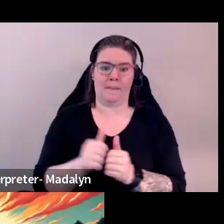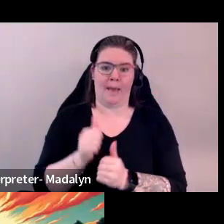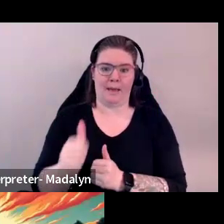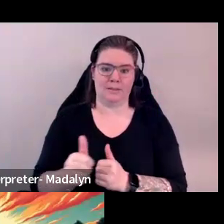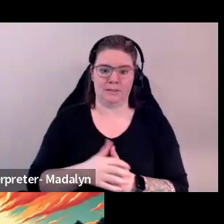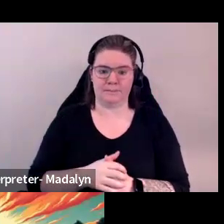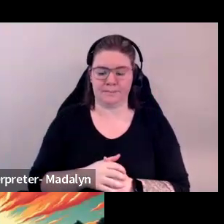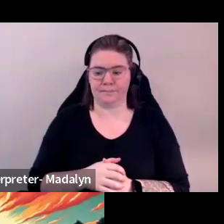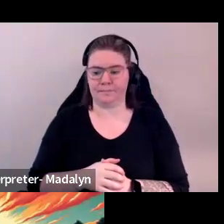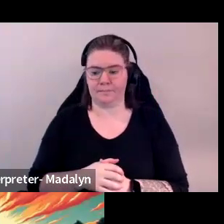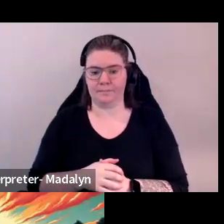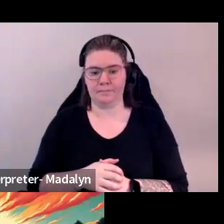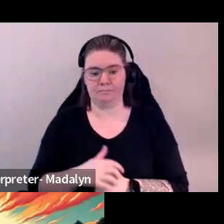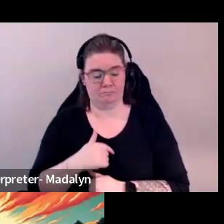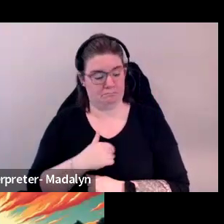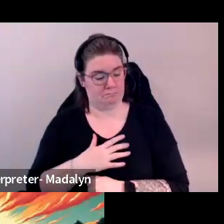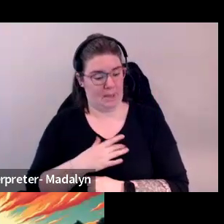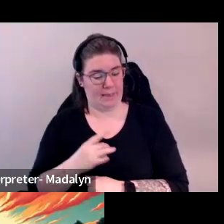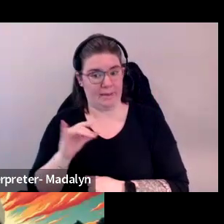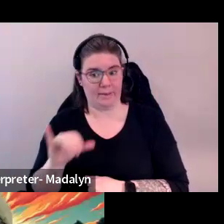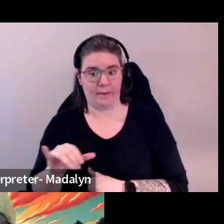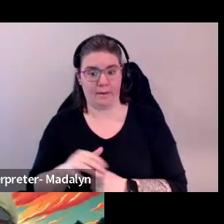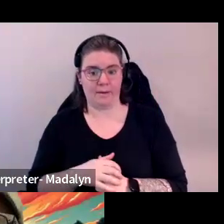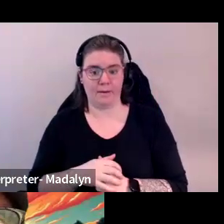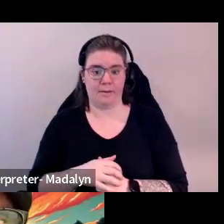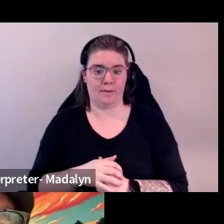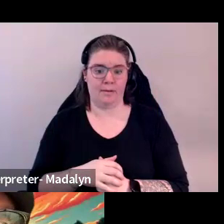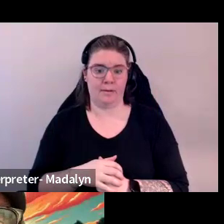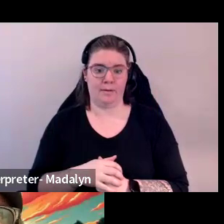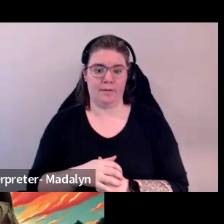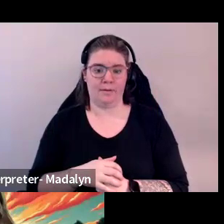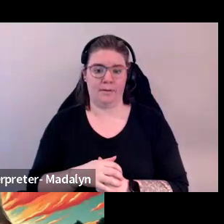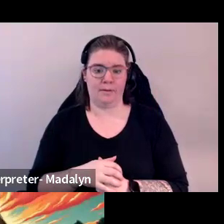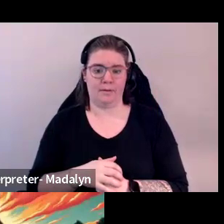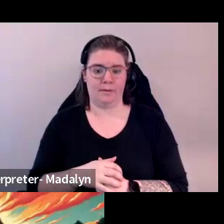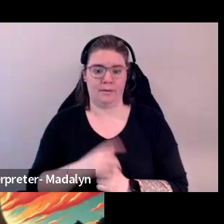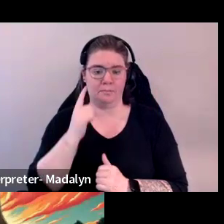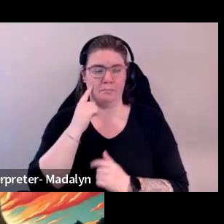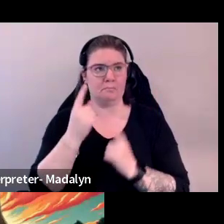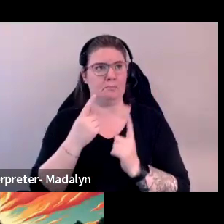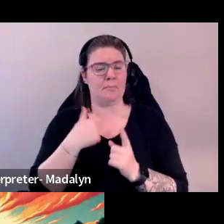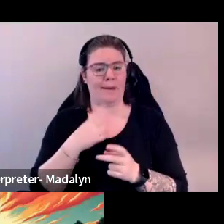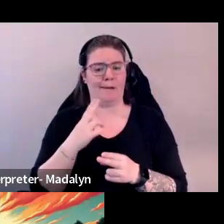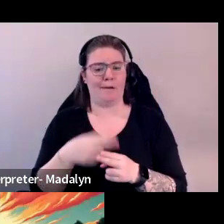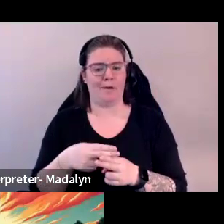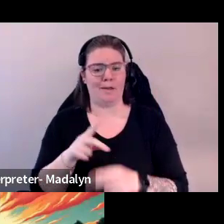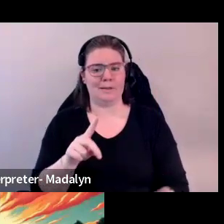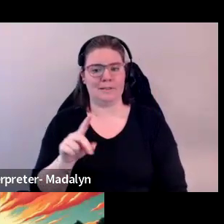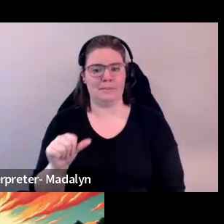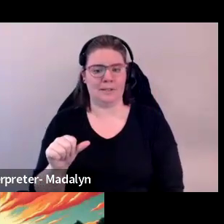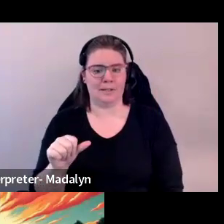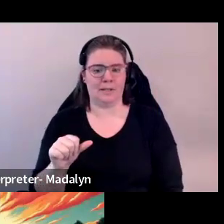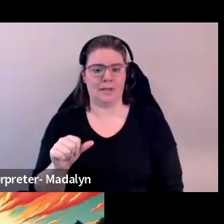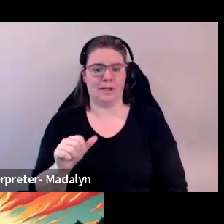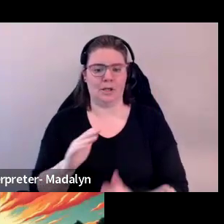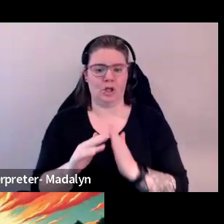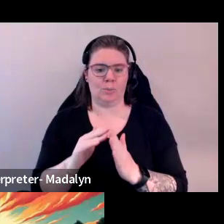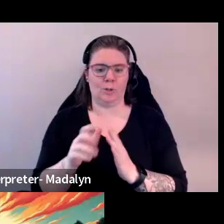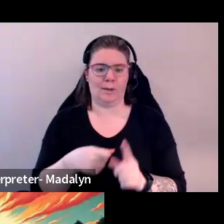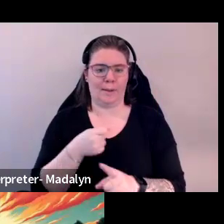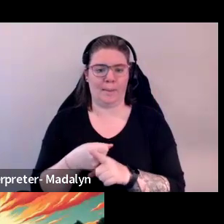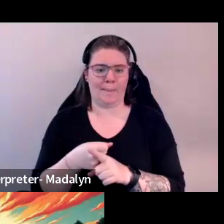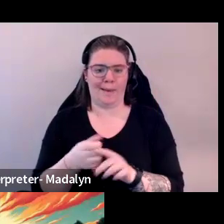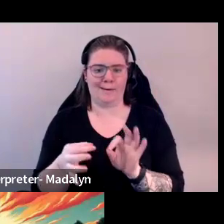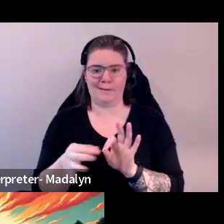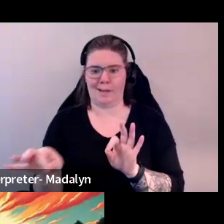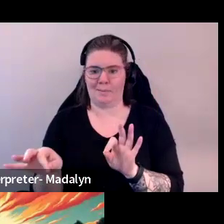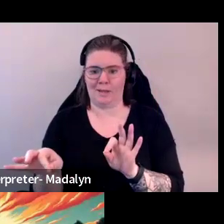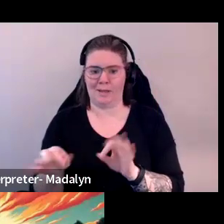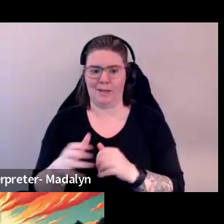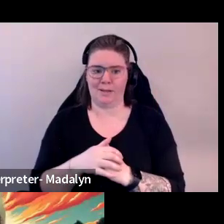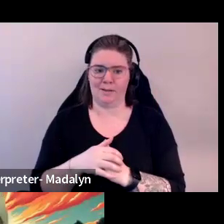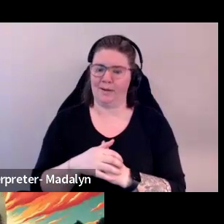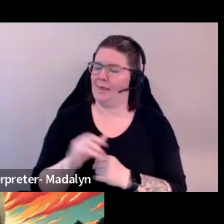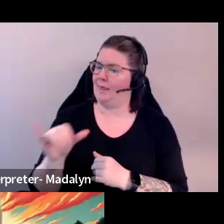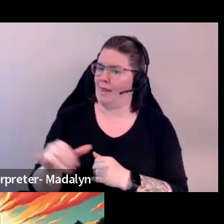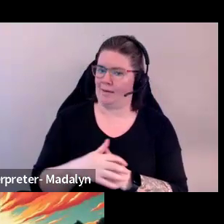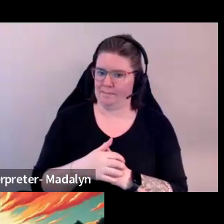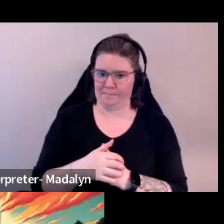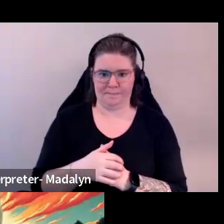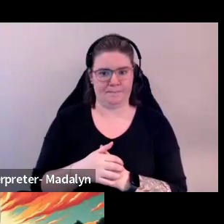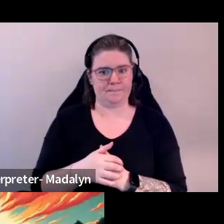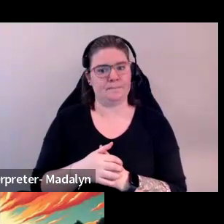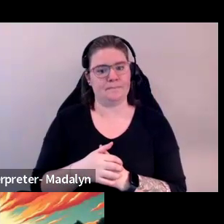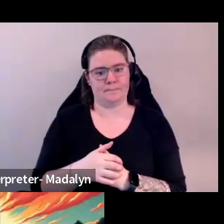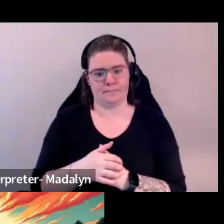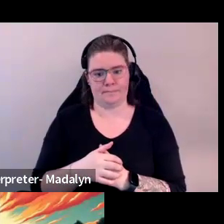Tom Olin: No, I I like that. Actually, I I when I in my mind, I caught the disability community impact statement that you have to know the impact, you know.